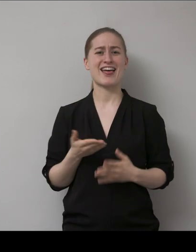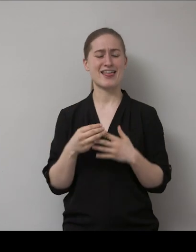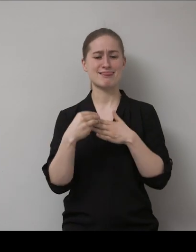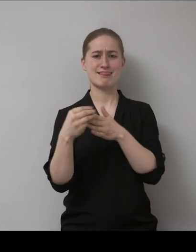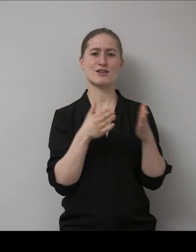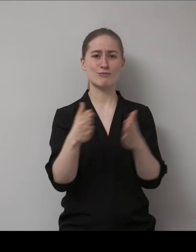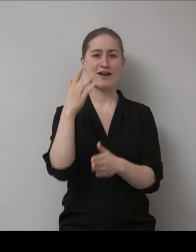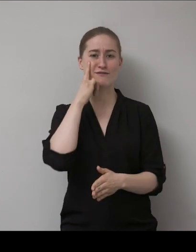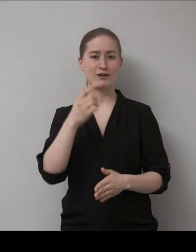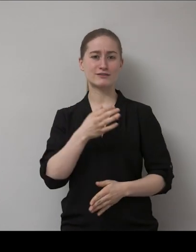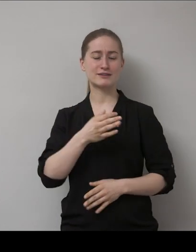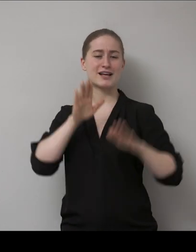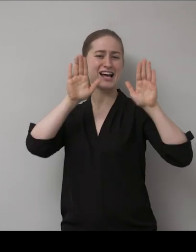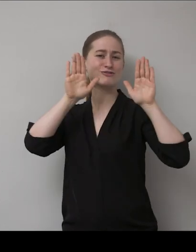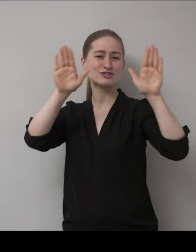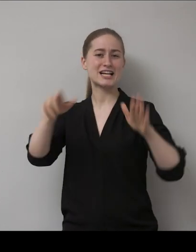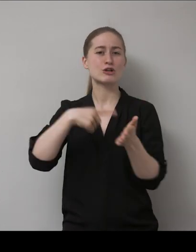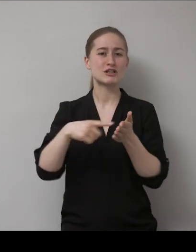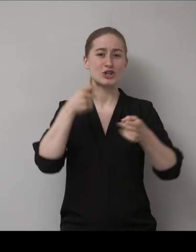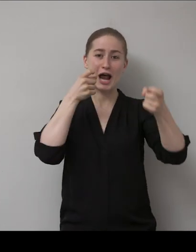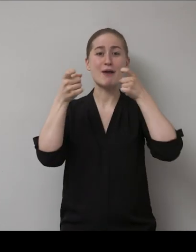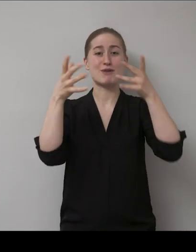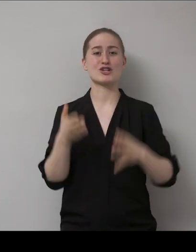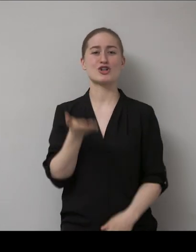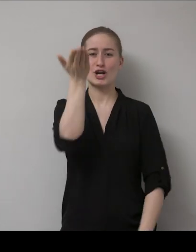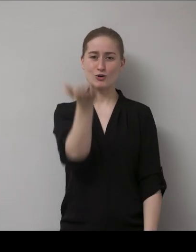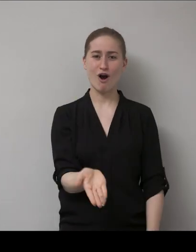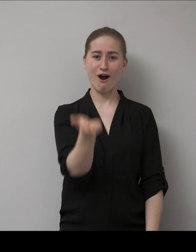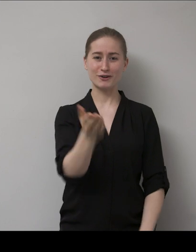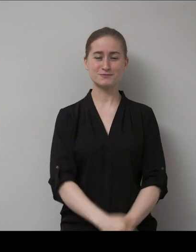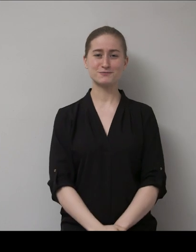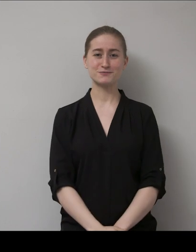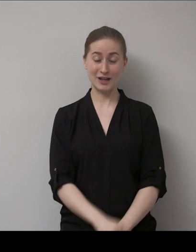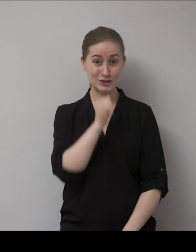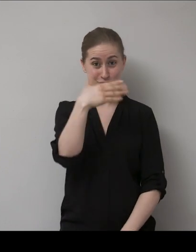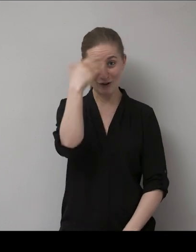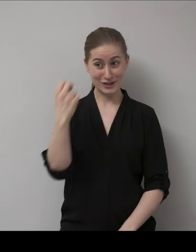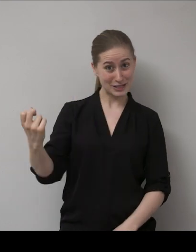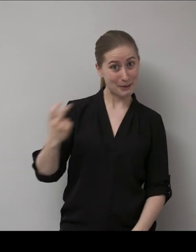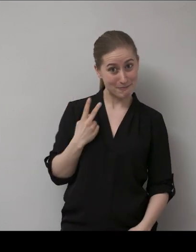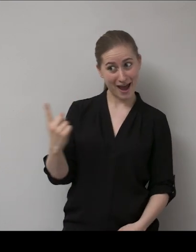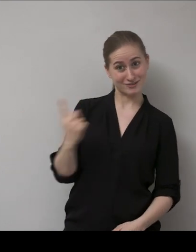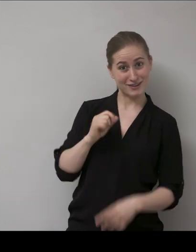as the outstanding research administrator that you are. And don't forget to come back as an alumni.